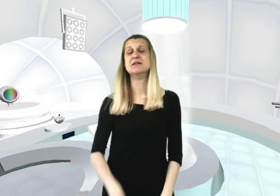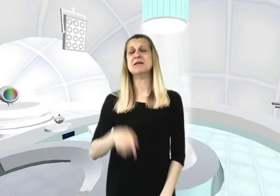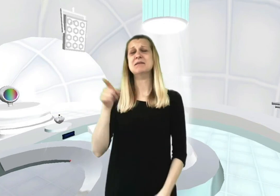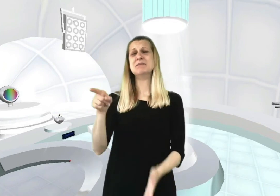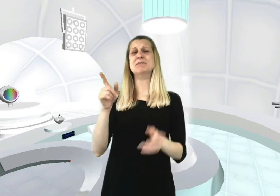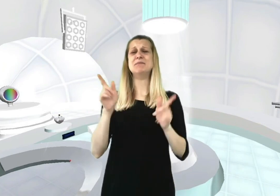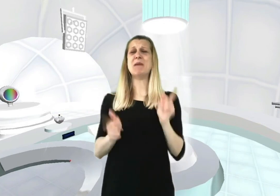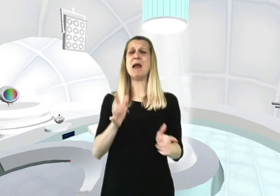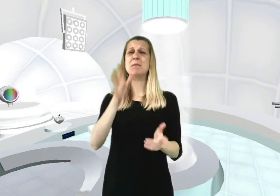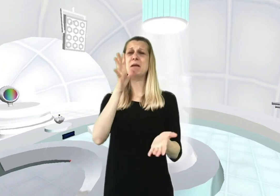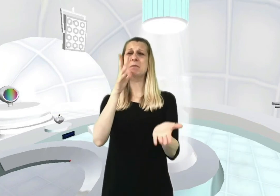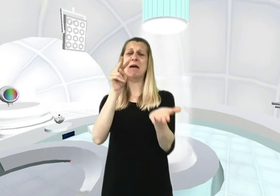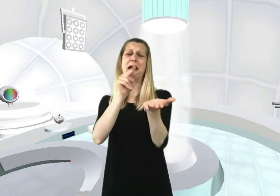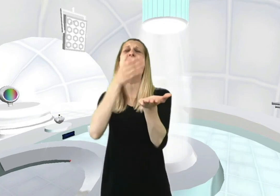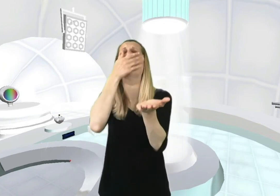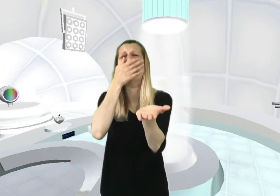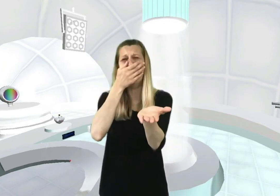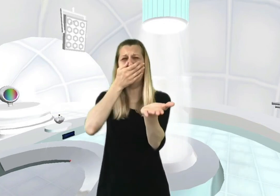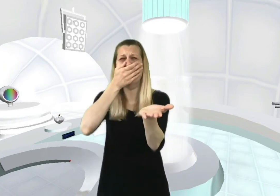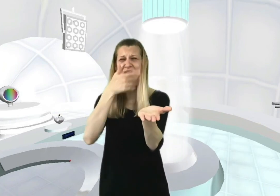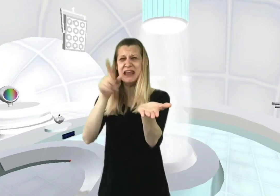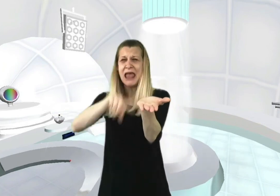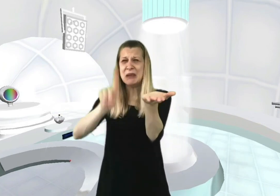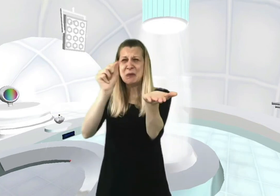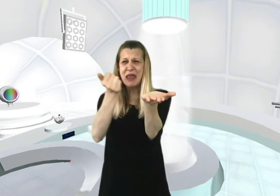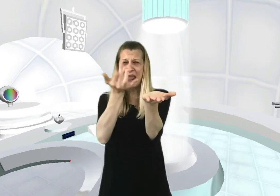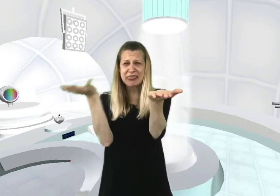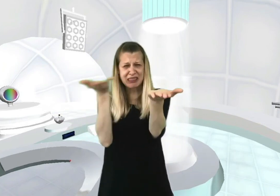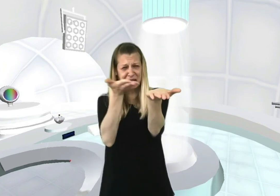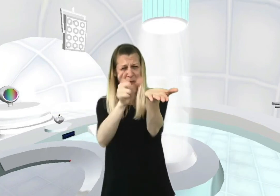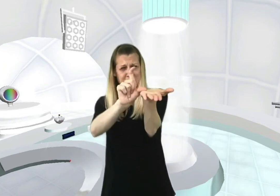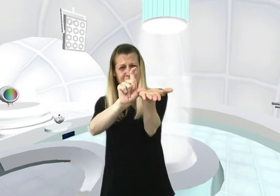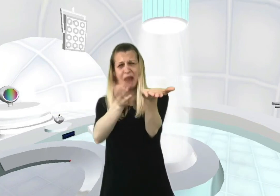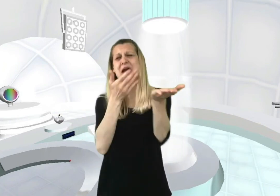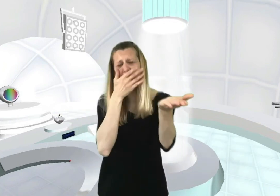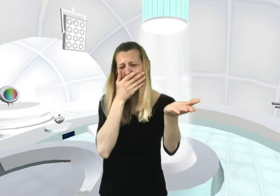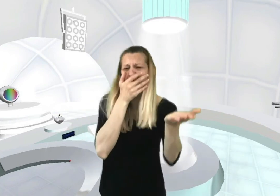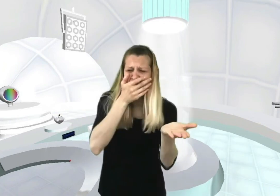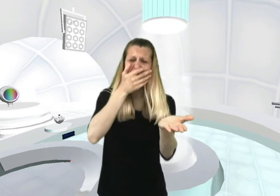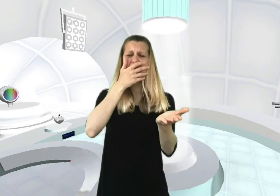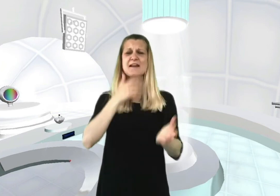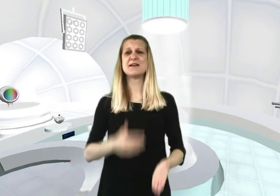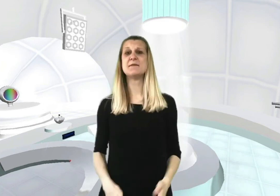"He won’t be able to do anything!" cried Mrs. Teavee.